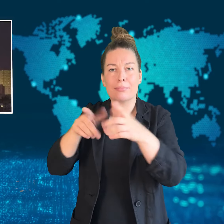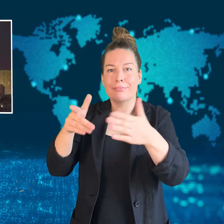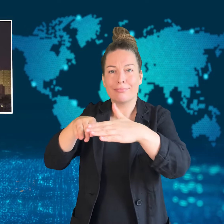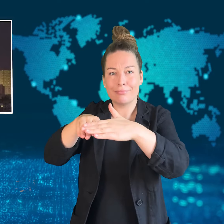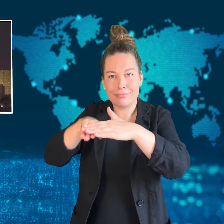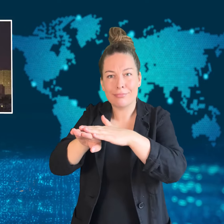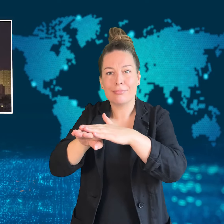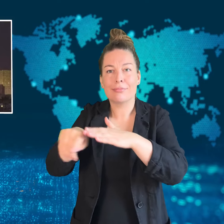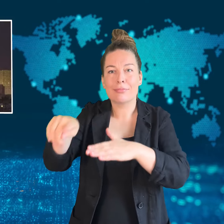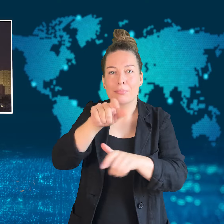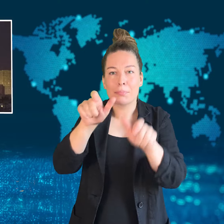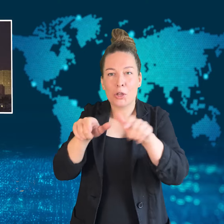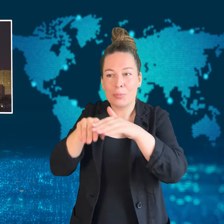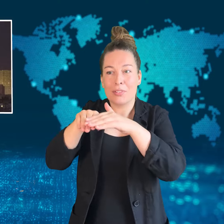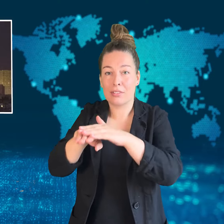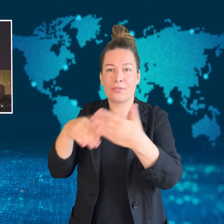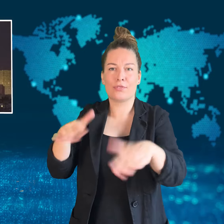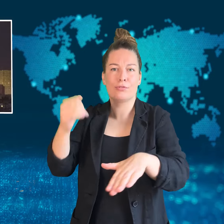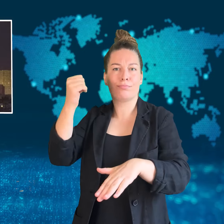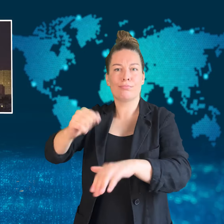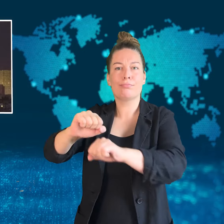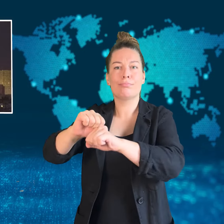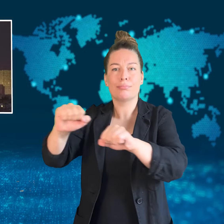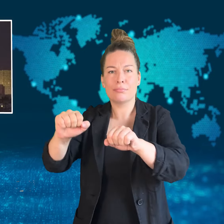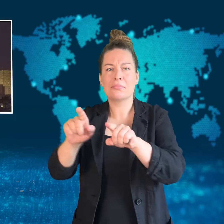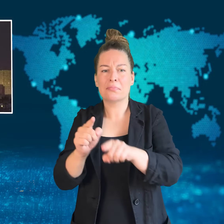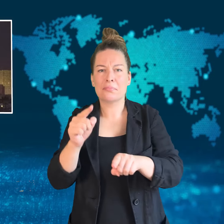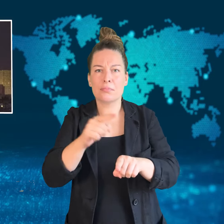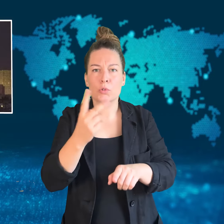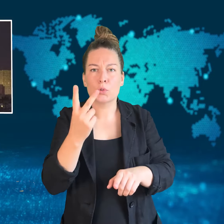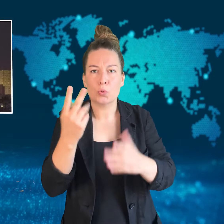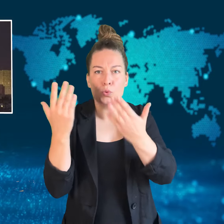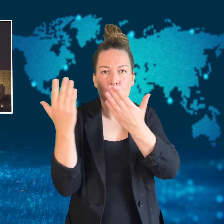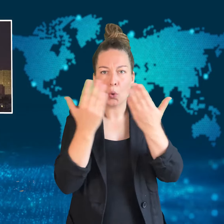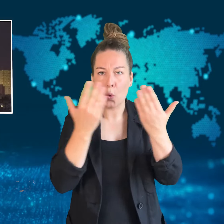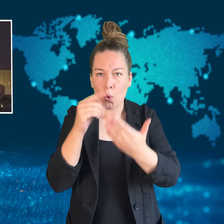Ukraine had been on high alert for several hours prior to